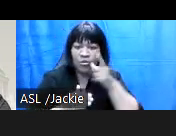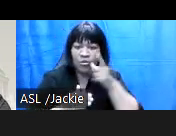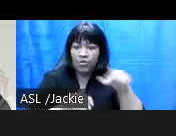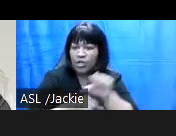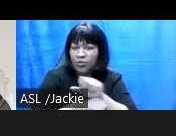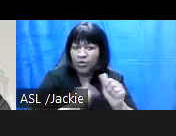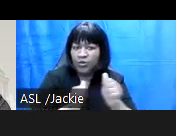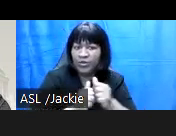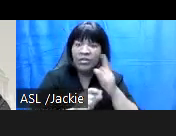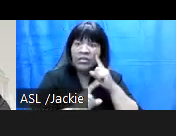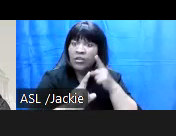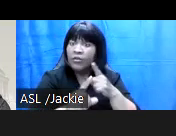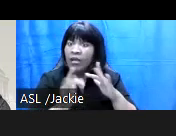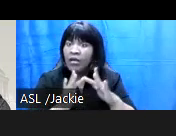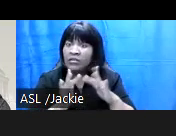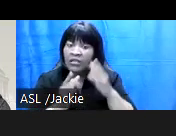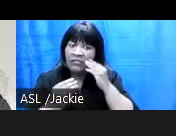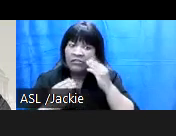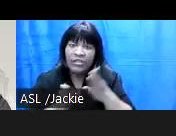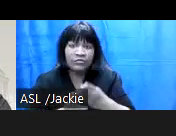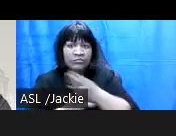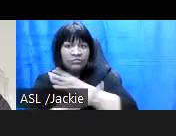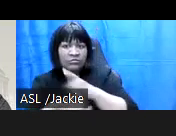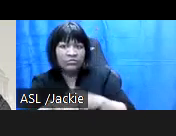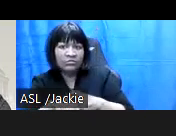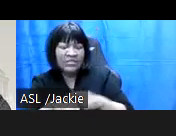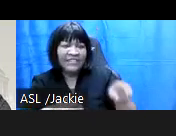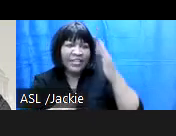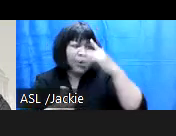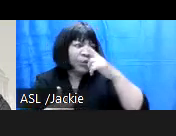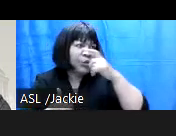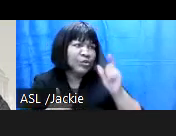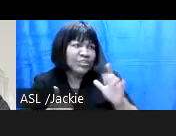direct contact information in advance so they know who to contact when support is needed.